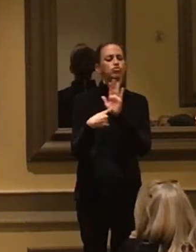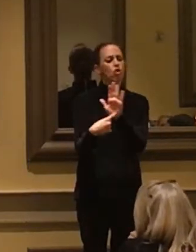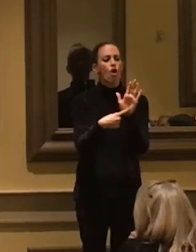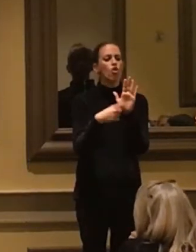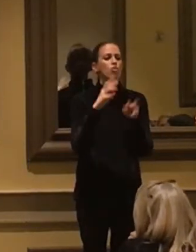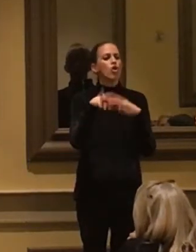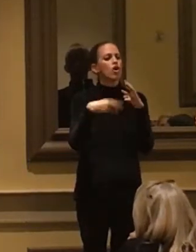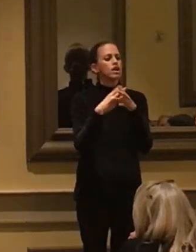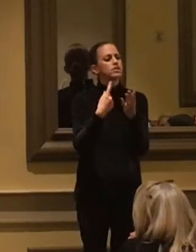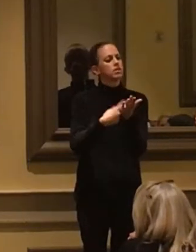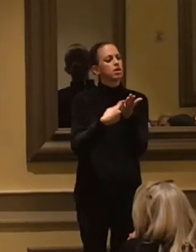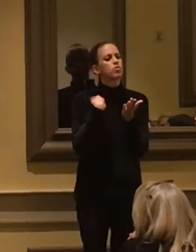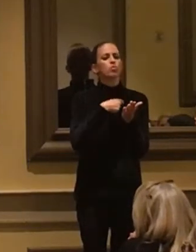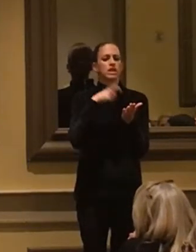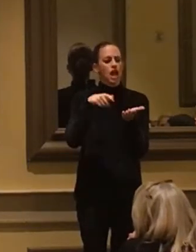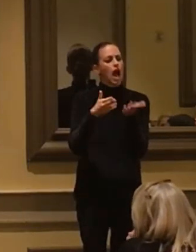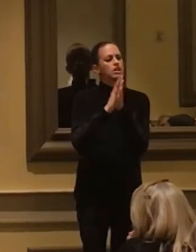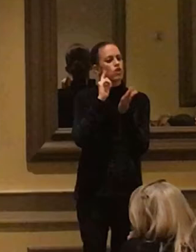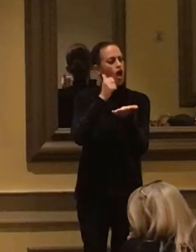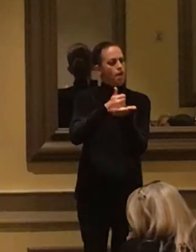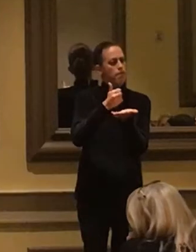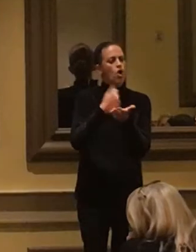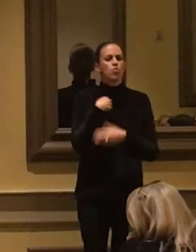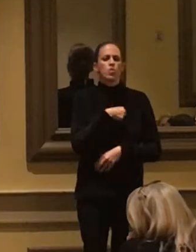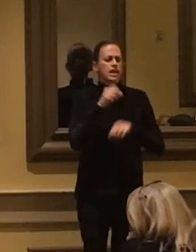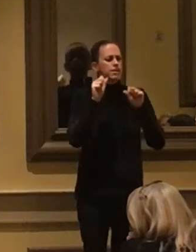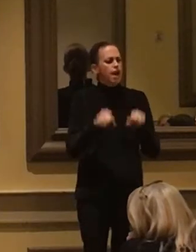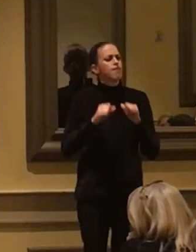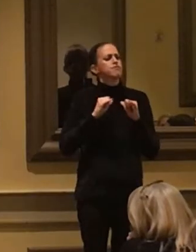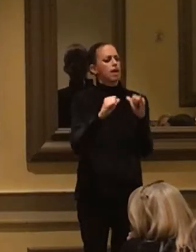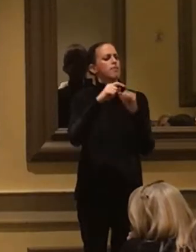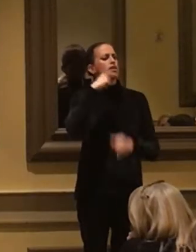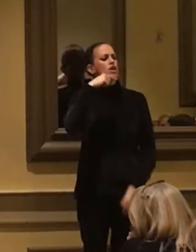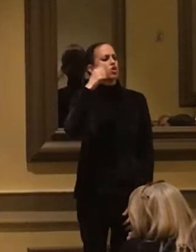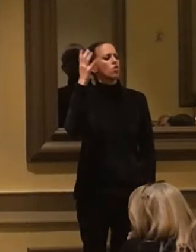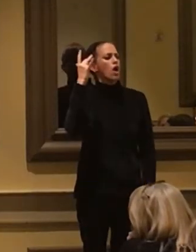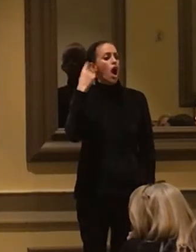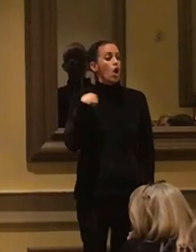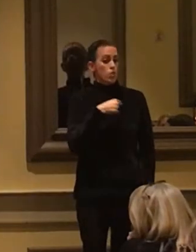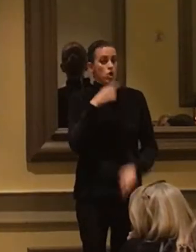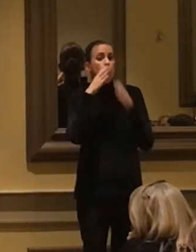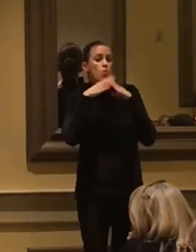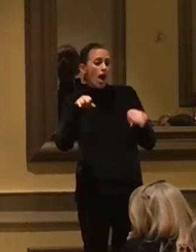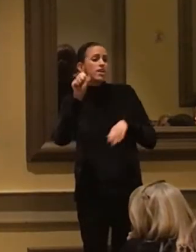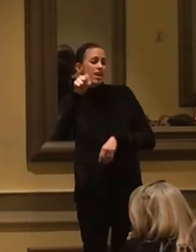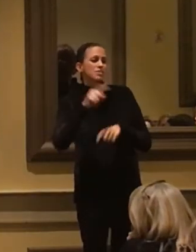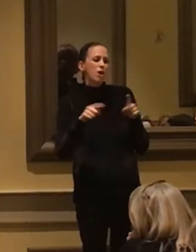We can do anything that hearing people can because while our world is quiet, we're notorious for being loud, because no one else will be loud